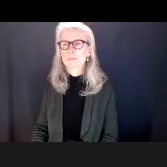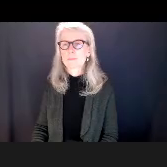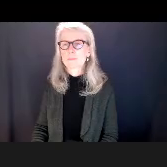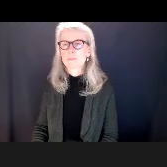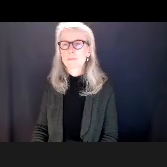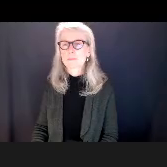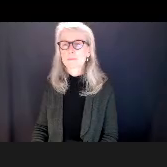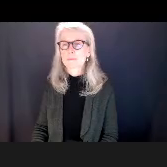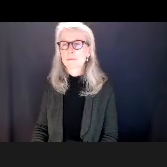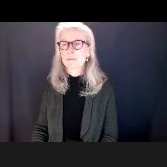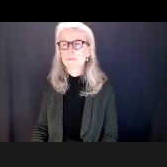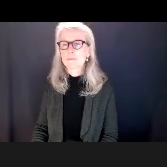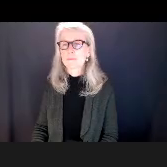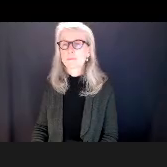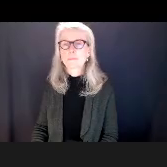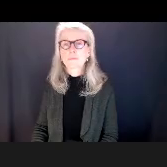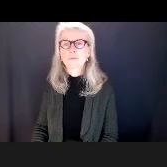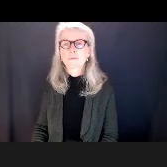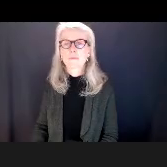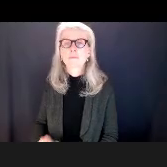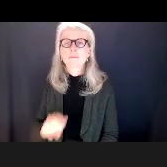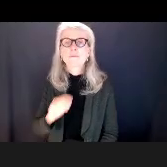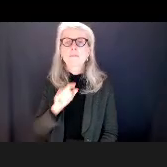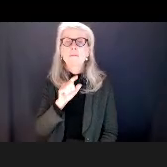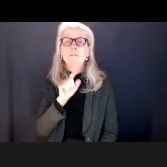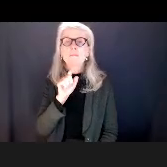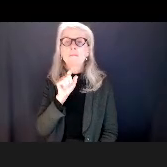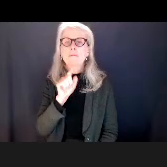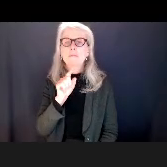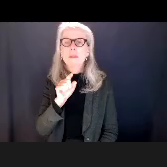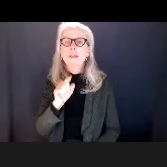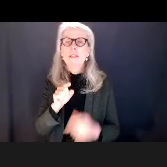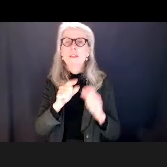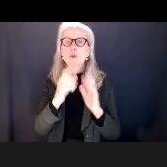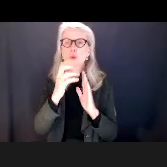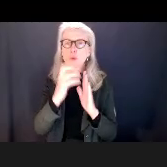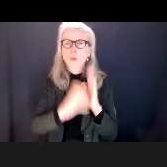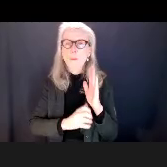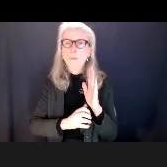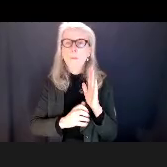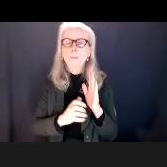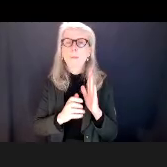They both co-drafted this presentation. The script is an adaptation of a book chapter